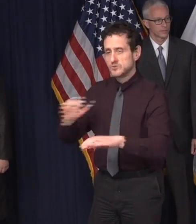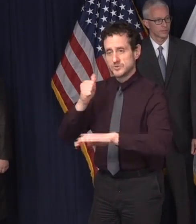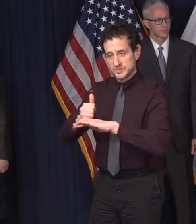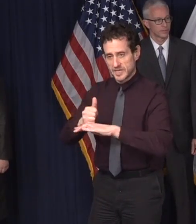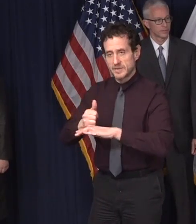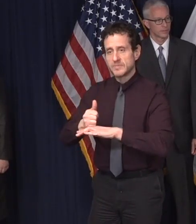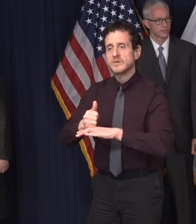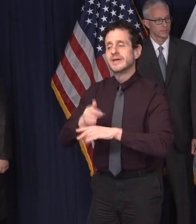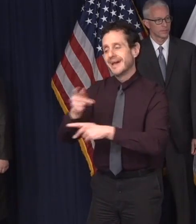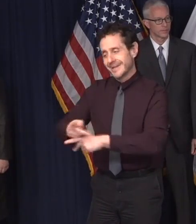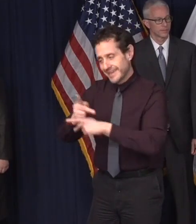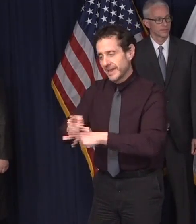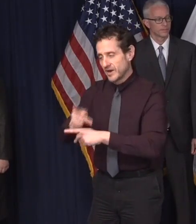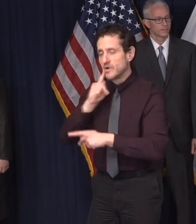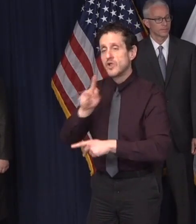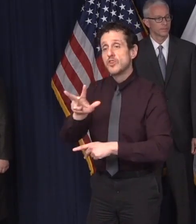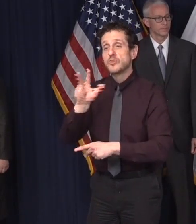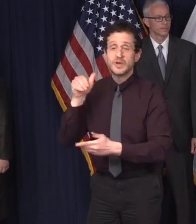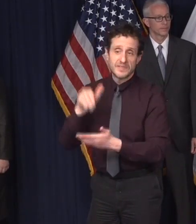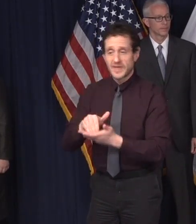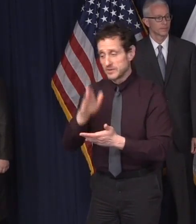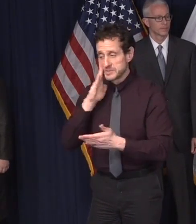WELL AS THE ARMY CORPS ENGINEERS